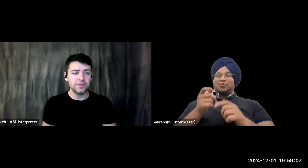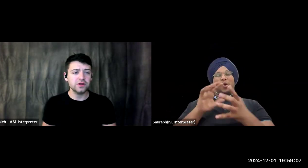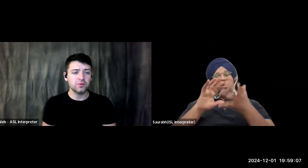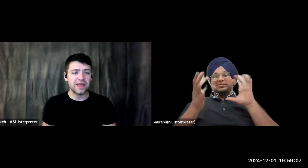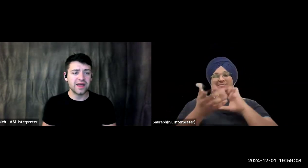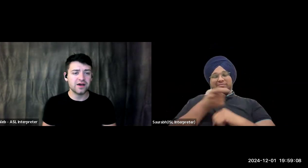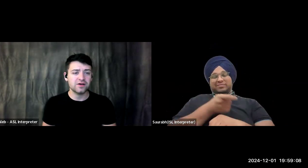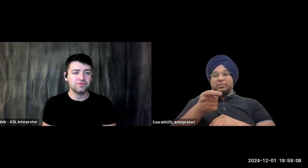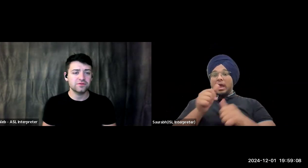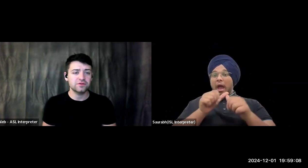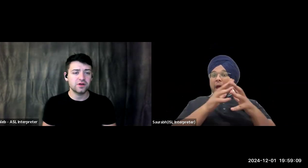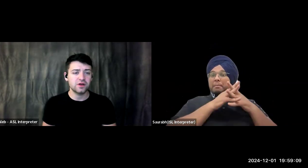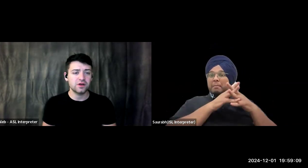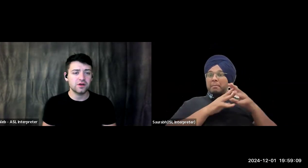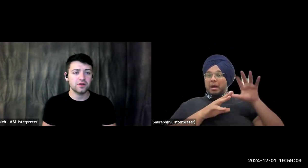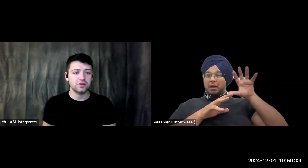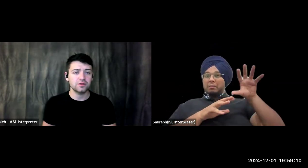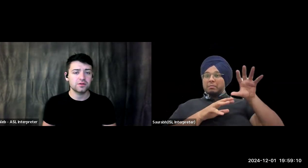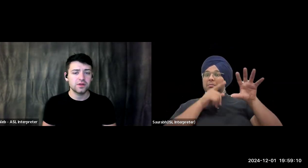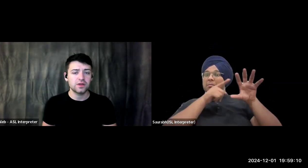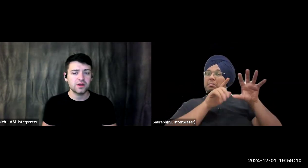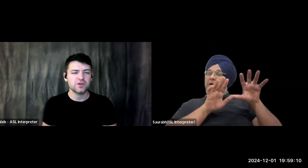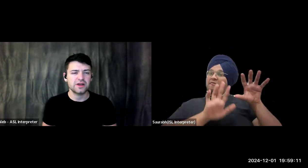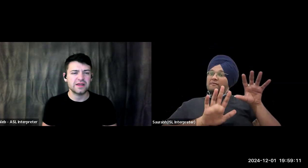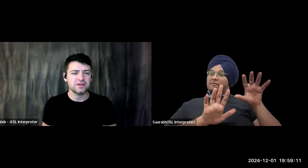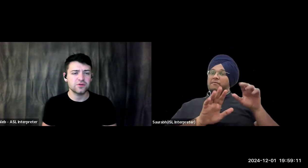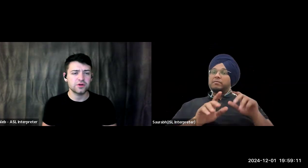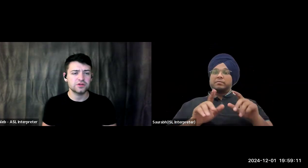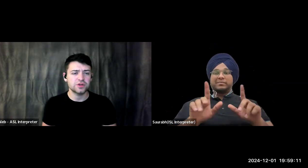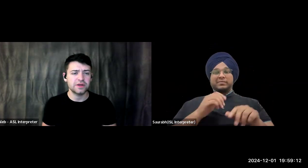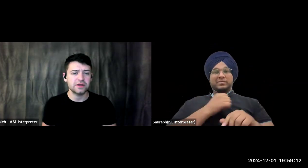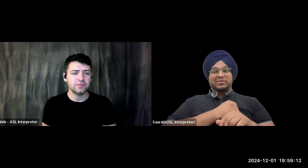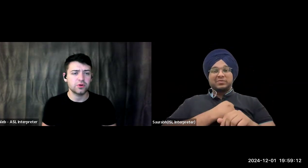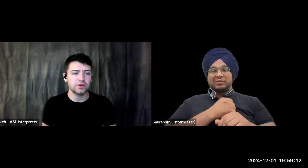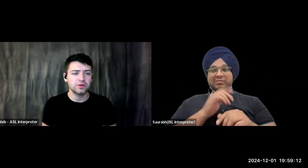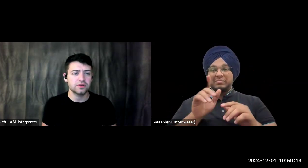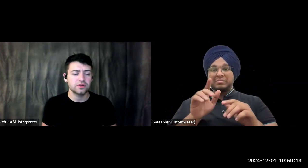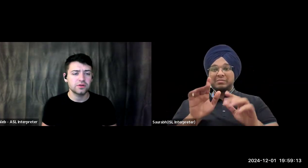So in America, we have I'm sorry, Nancy, if you want to jump in at any point.